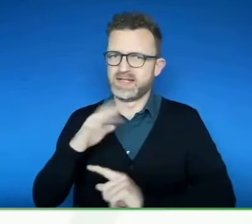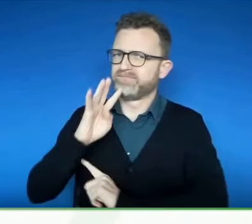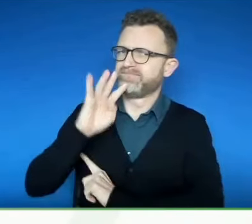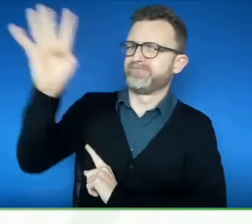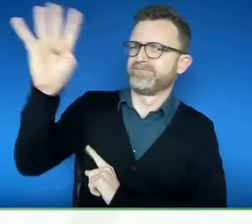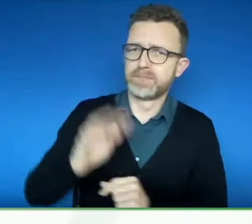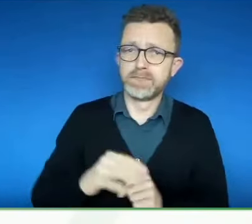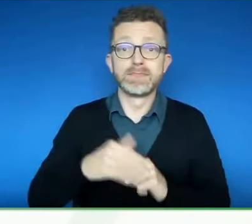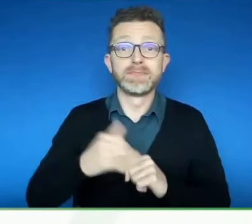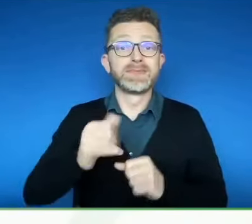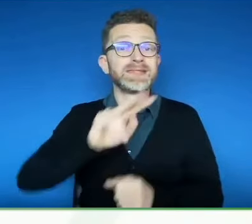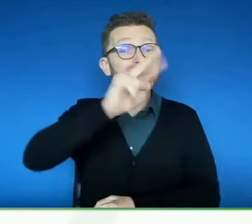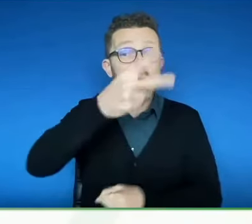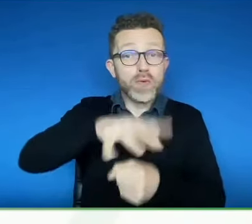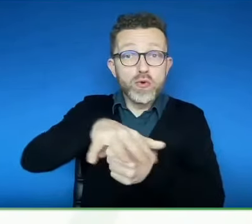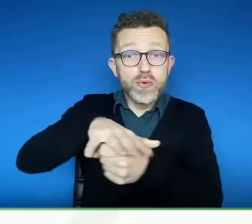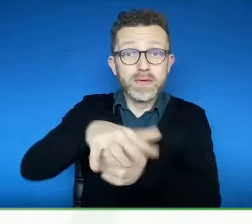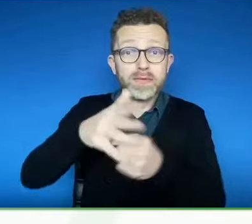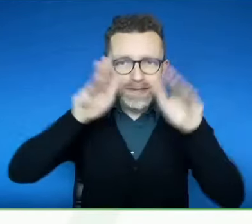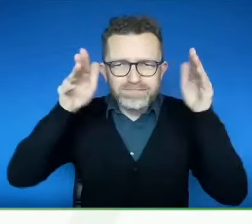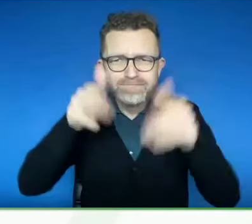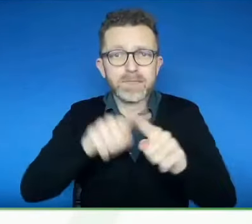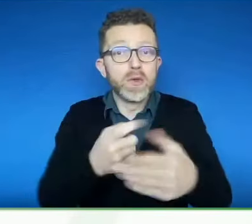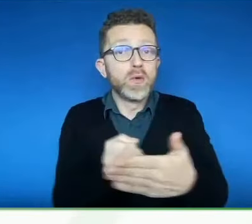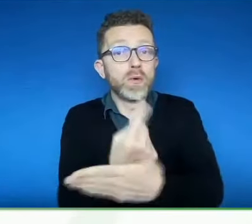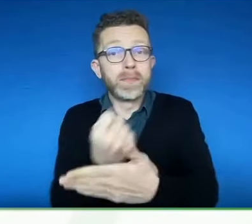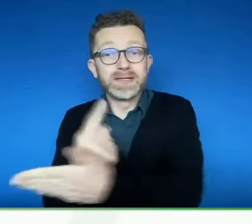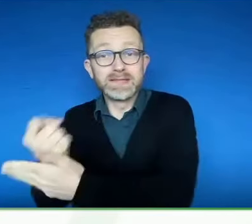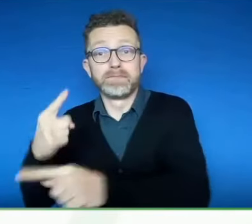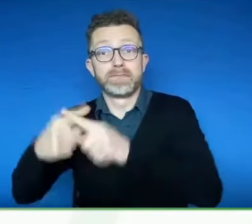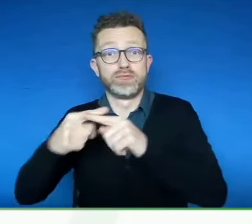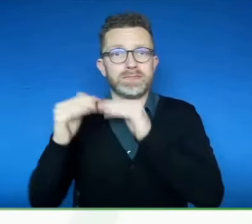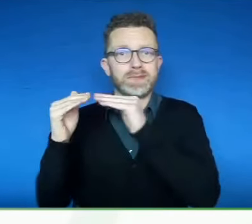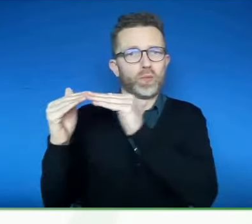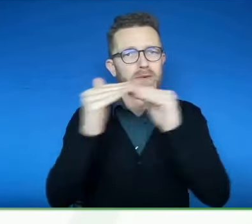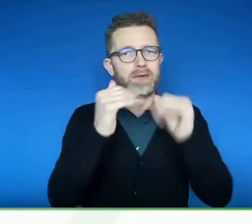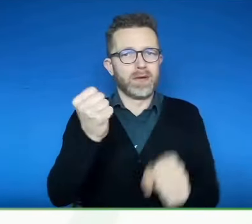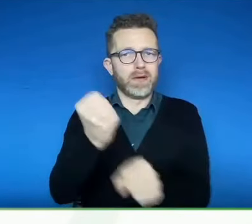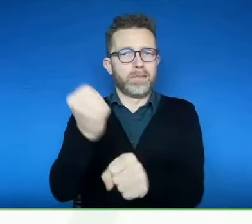Social and personal impact, first the group is now an address from